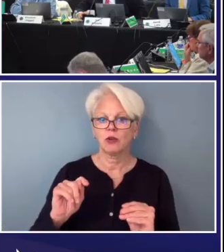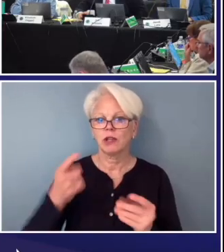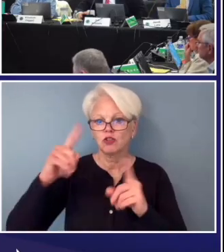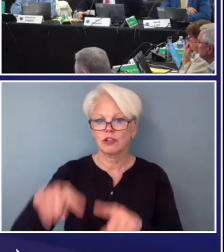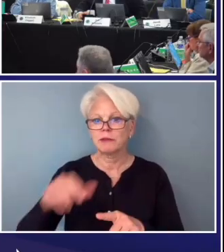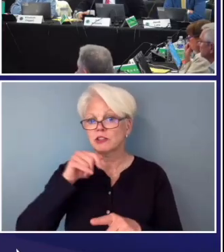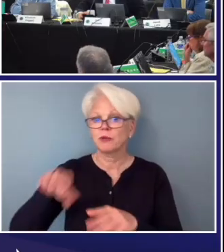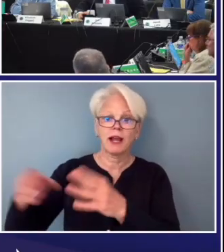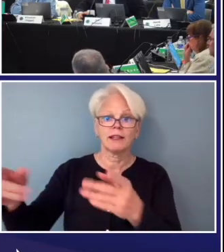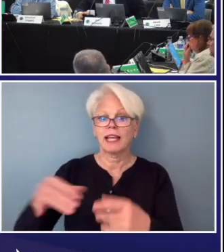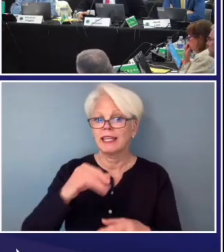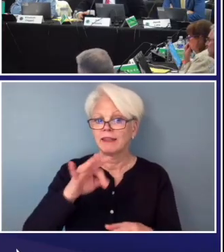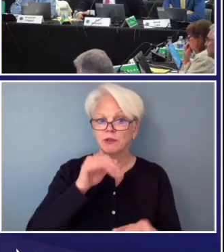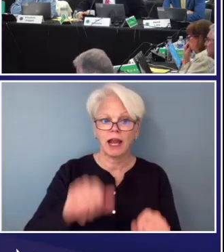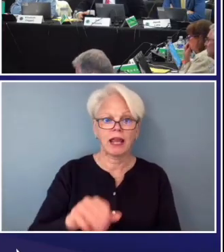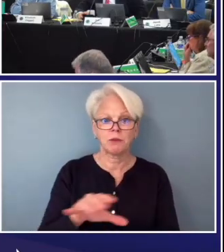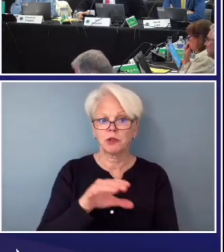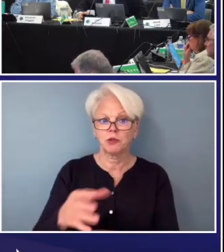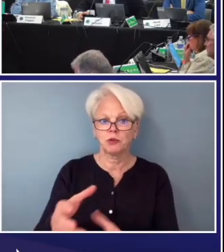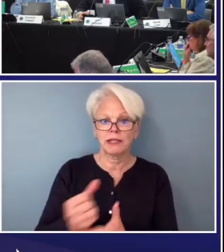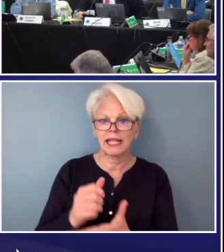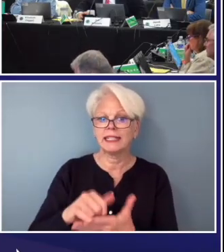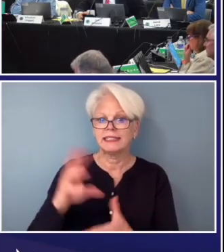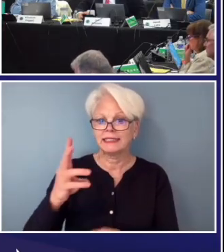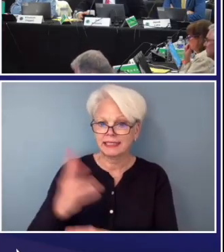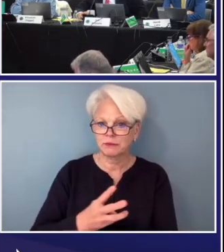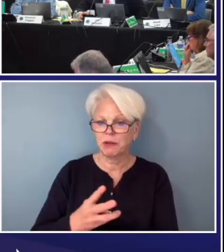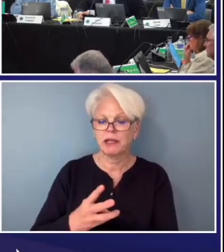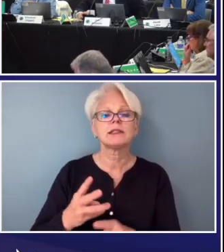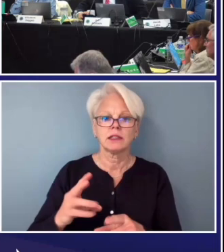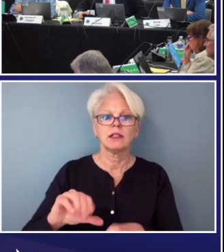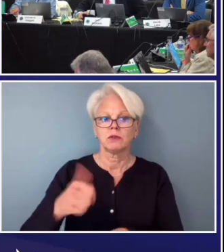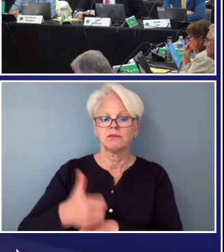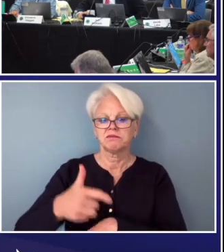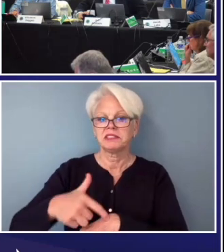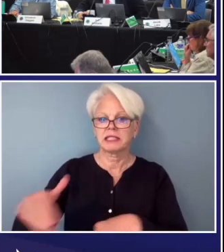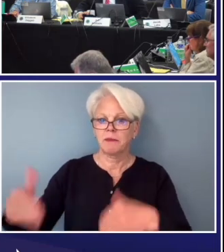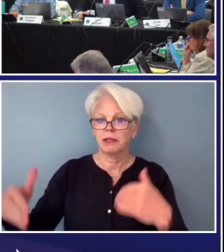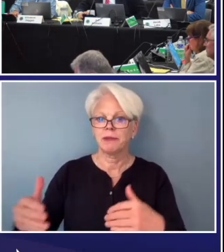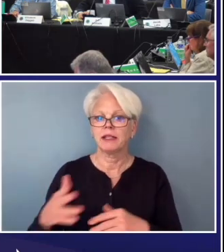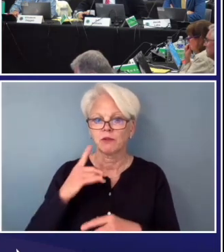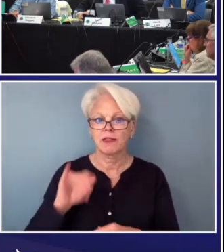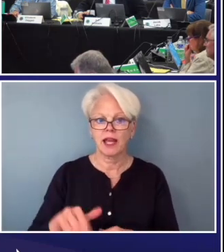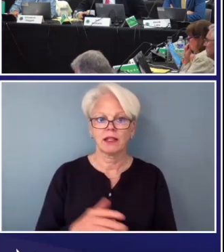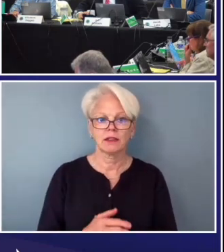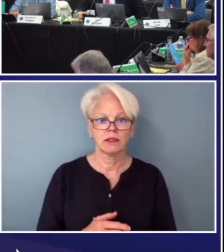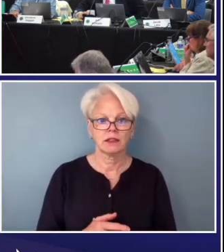unable to secure it in 6 months, but actually putting a time limit on that. that then those these other things would apply.